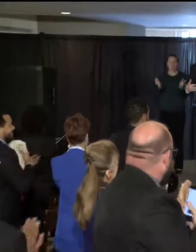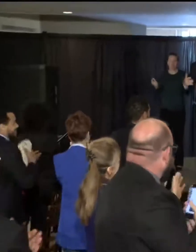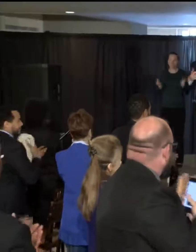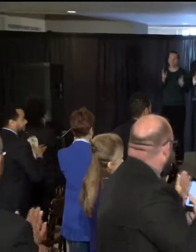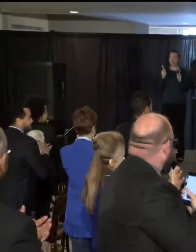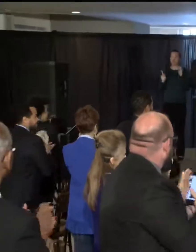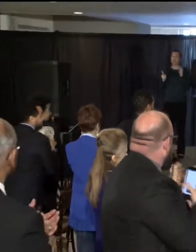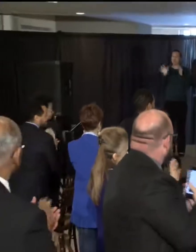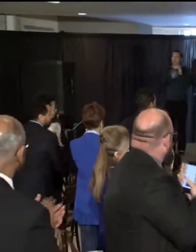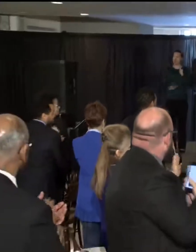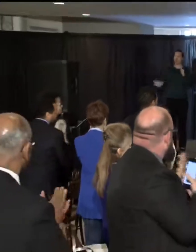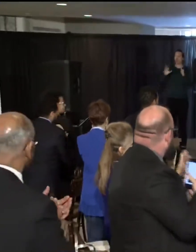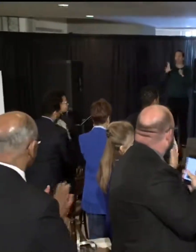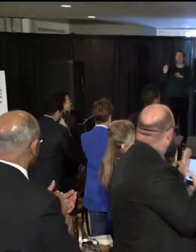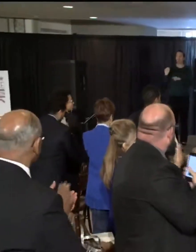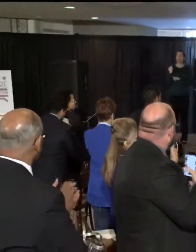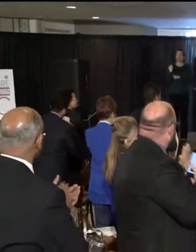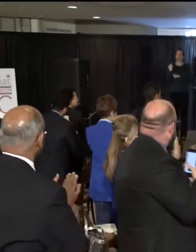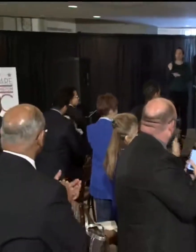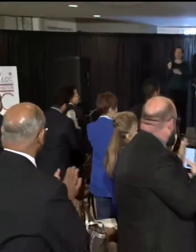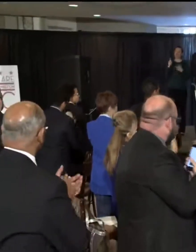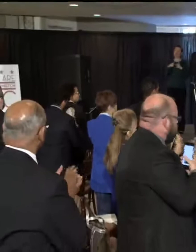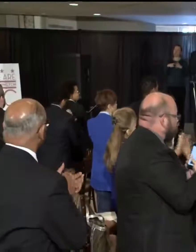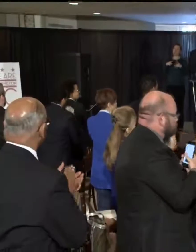THE COUNTRY TO GET THIS DONE.